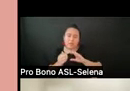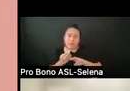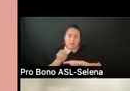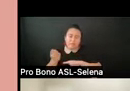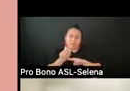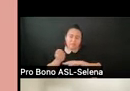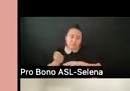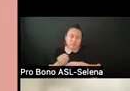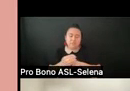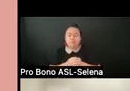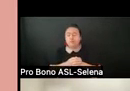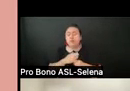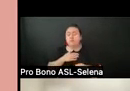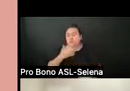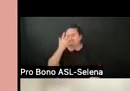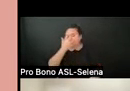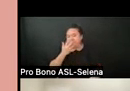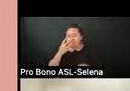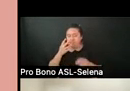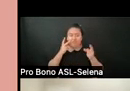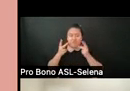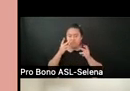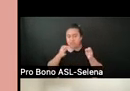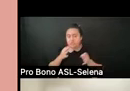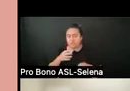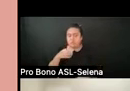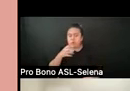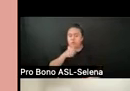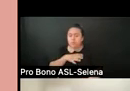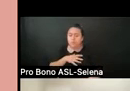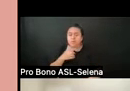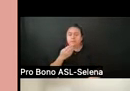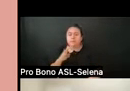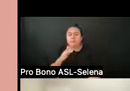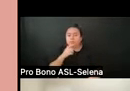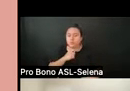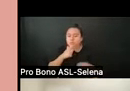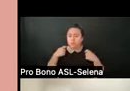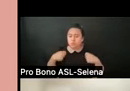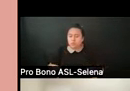Visual description, I am a white woman in a blue sweater with dark blonde hair tied back, with a